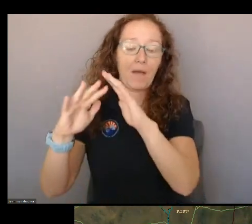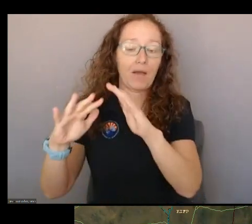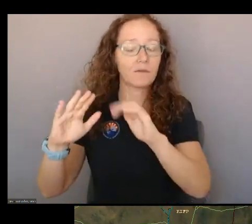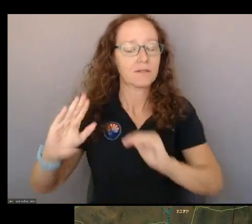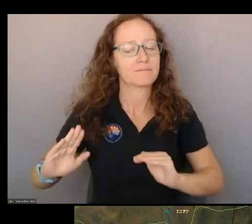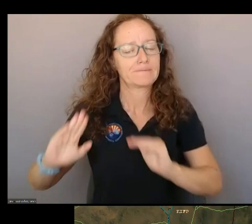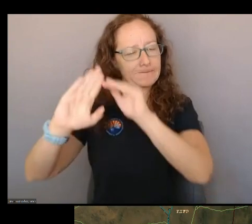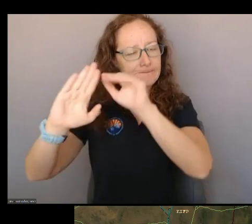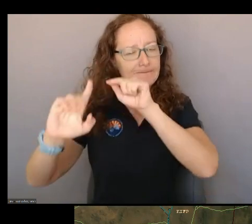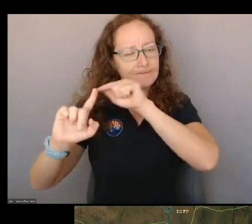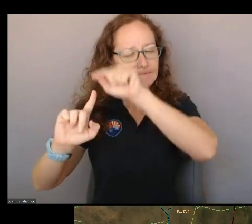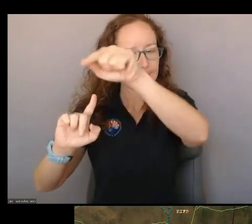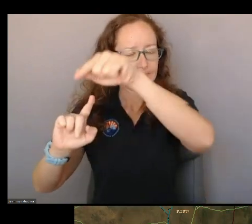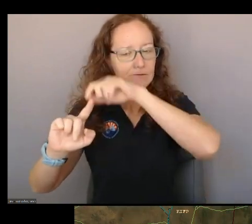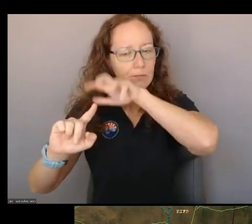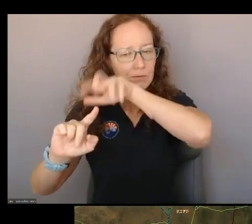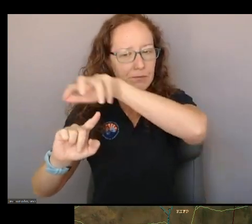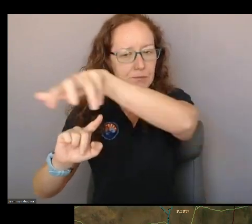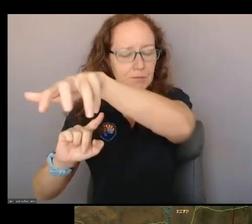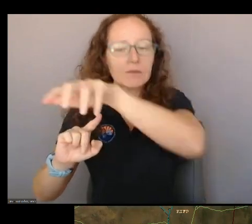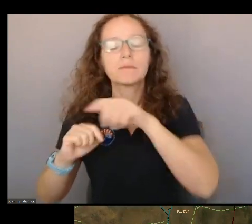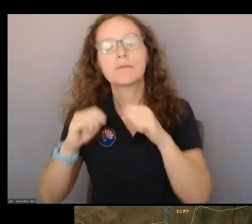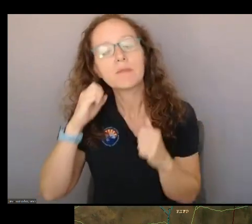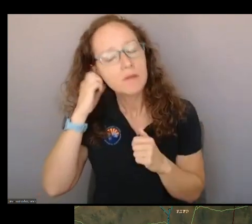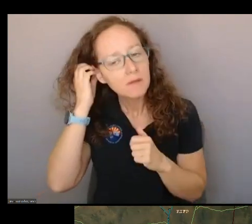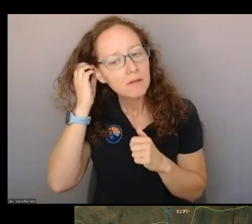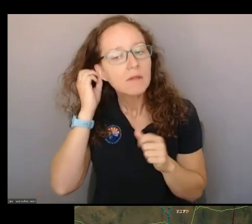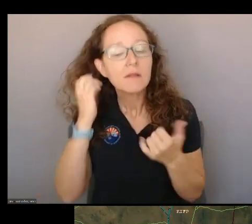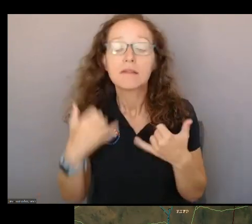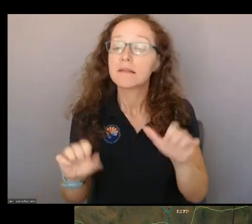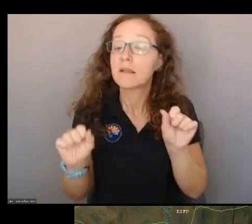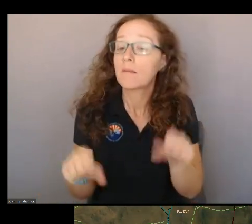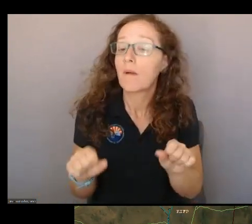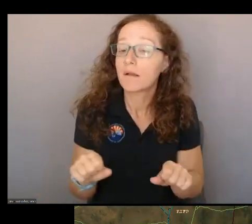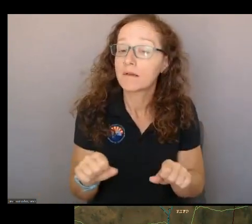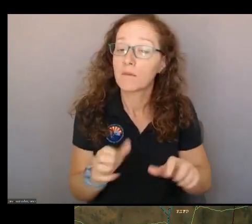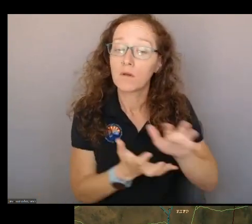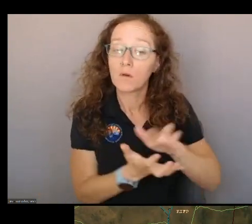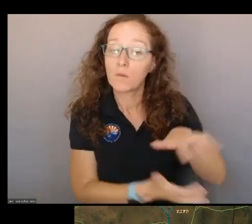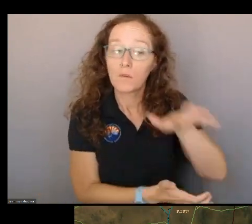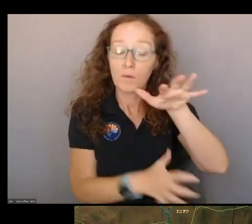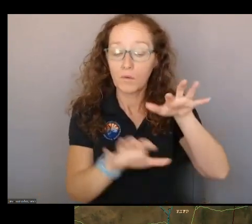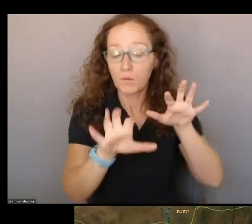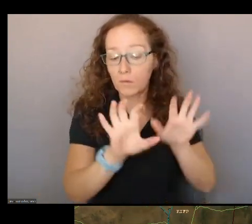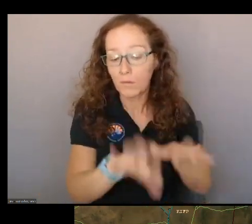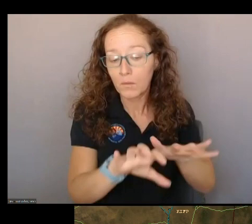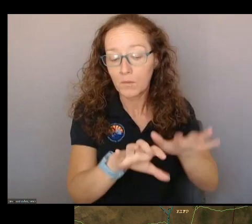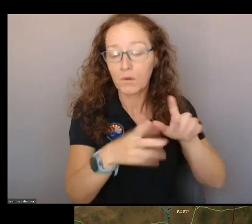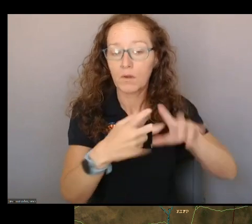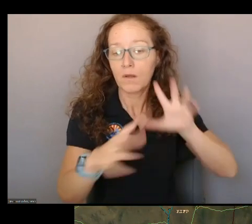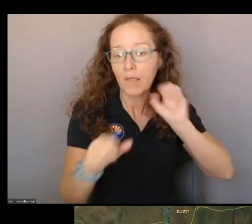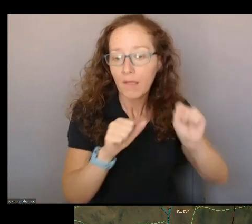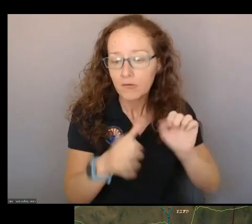shower and thunderstorm development but the chance is a lot less than we have seen over the past several days. Next